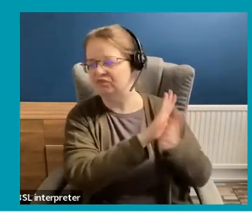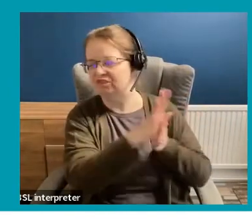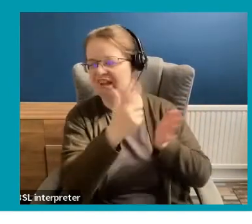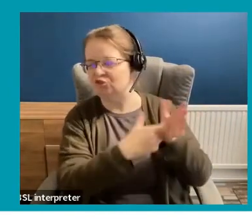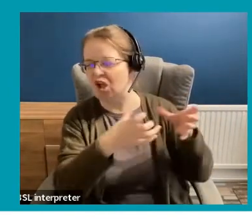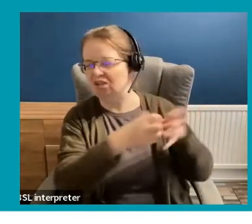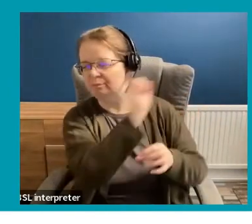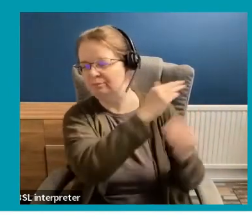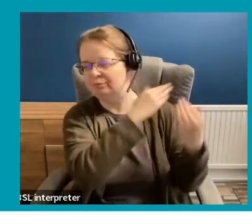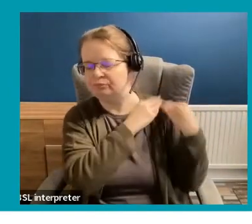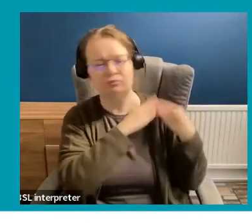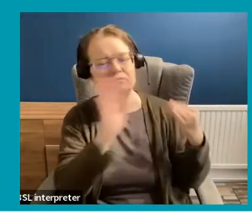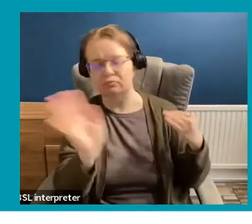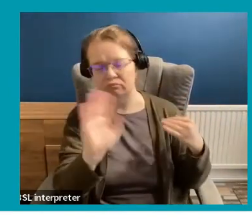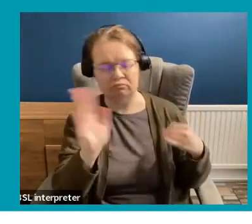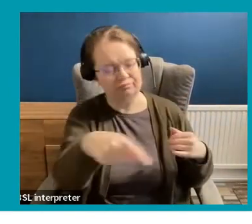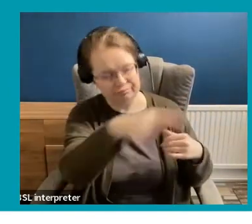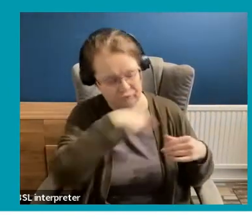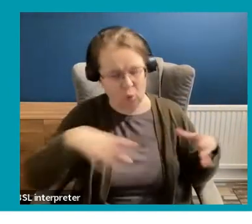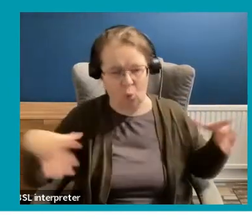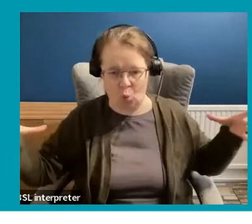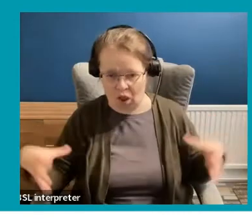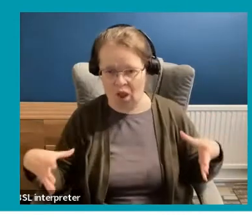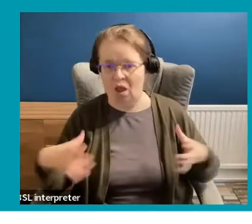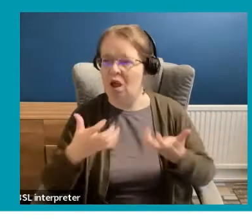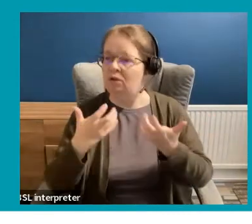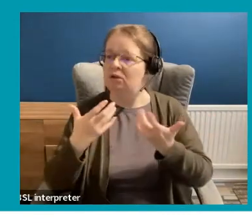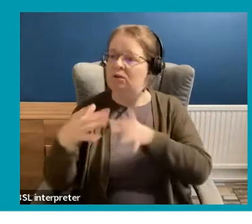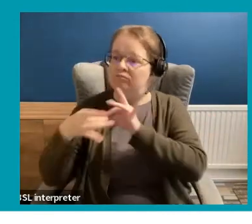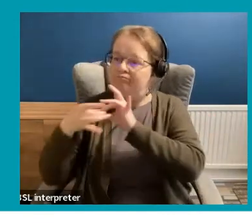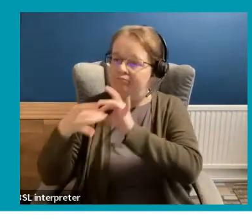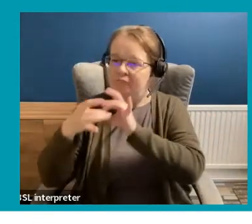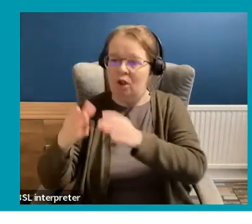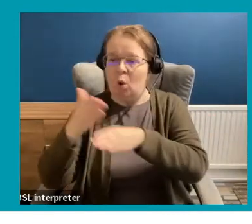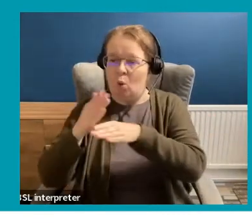How you can work more collaboratively with people outside of your organization, as well.